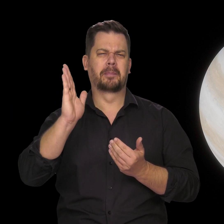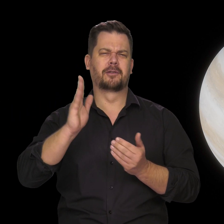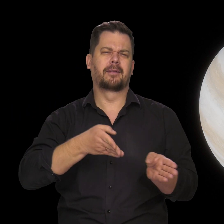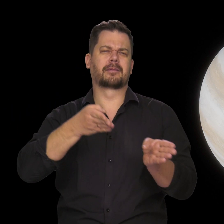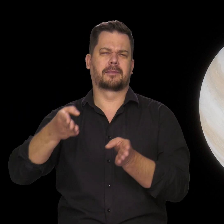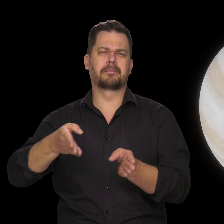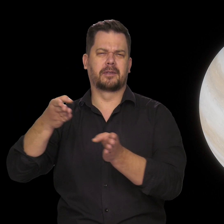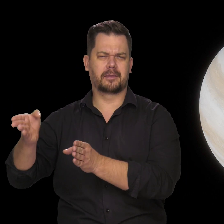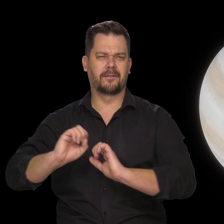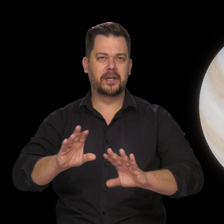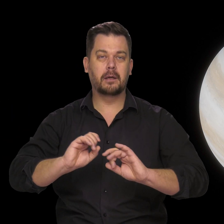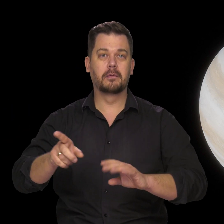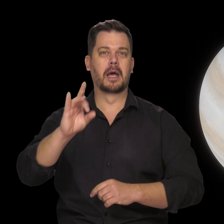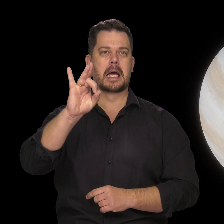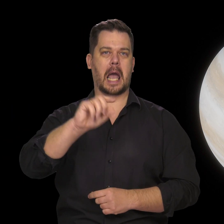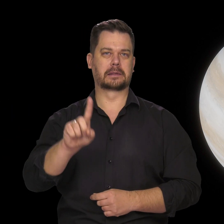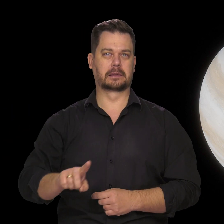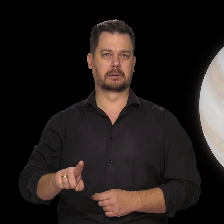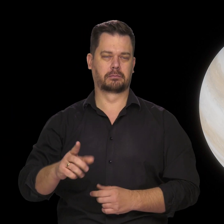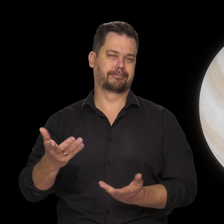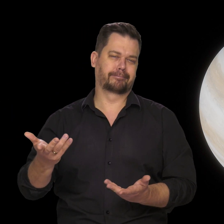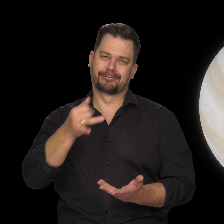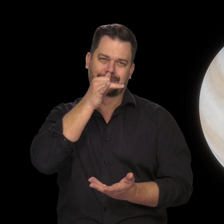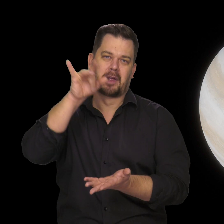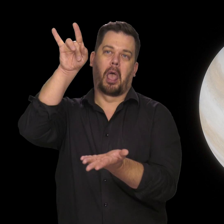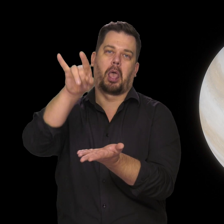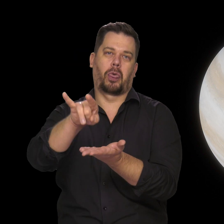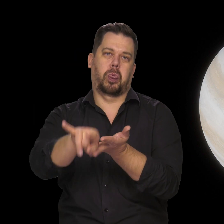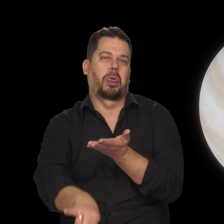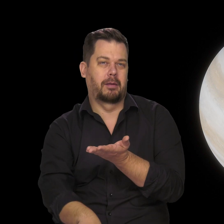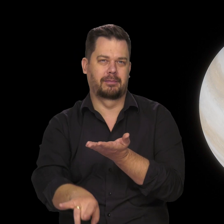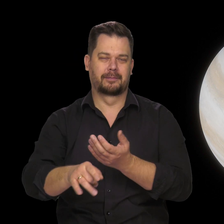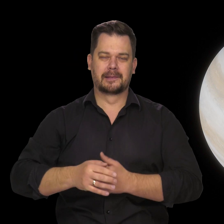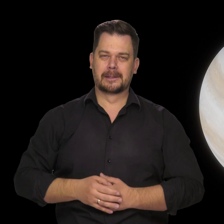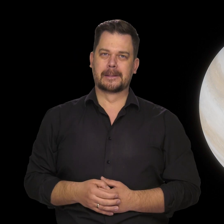which will be covered in future films, are gas giants, so landing on them is also not possible.